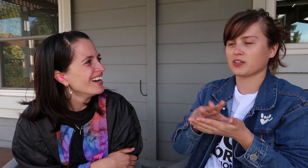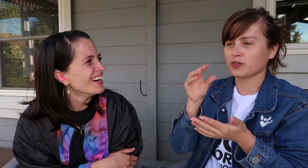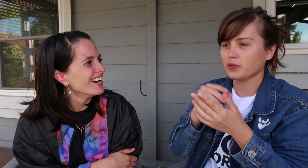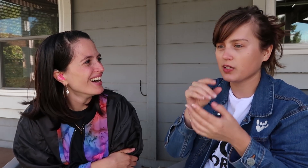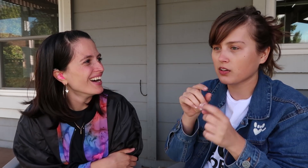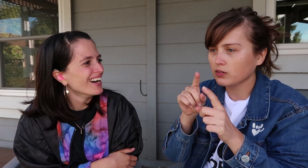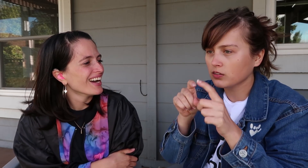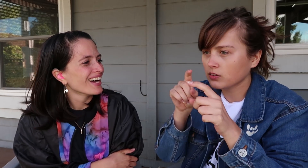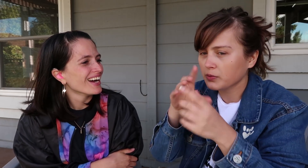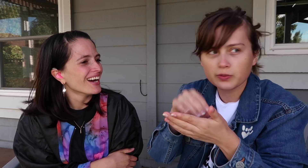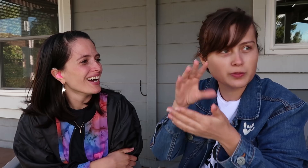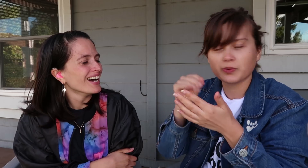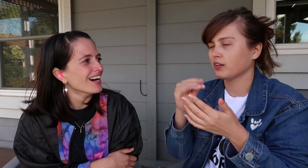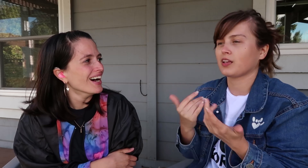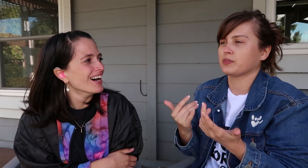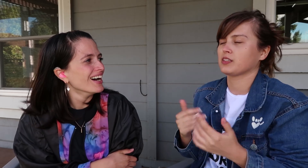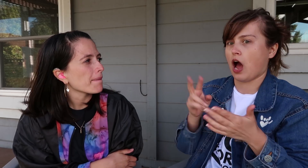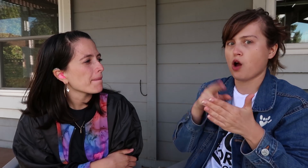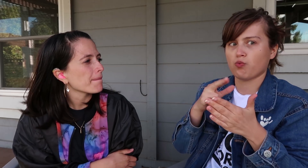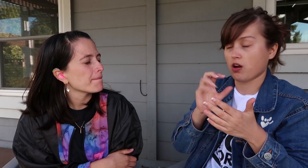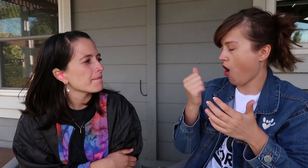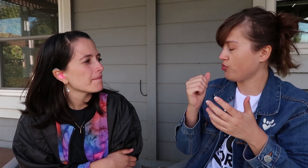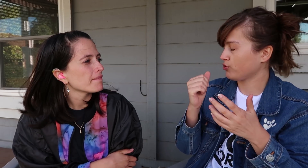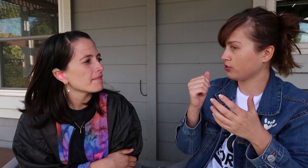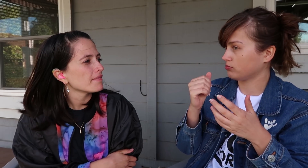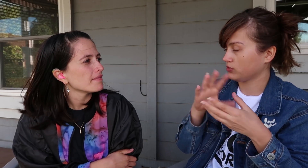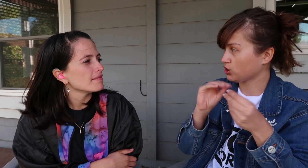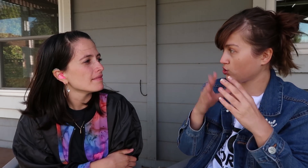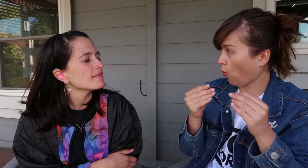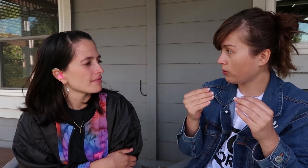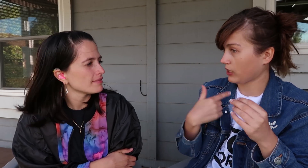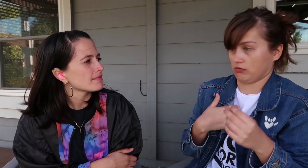So I was asking questions and learning a lot. I read other people's stories.